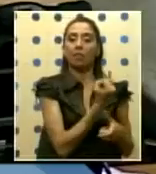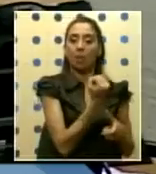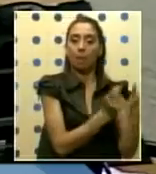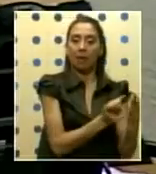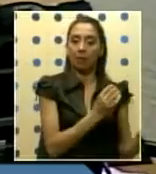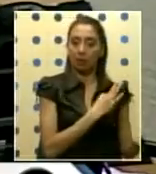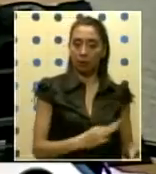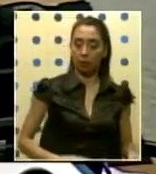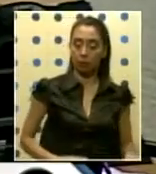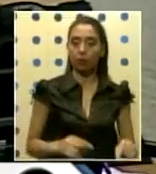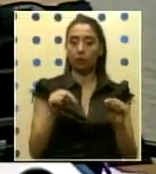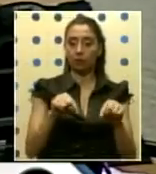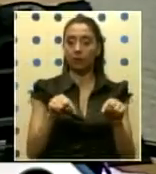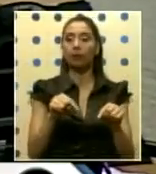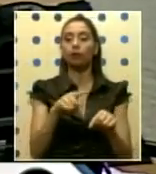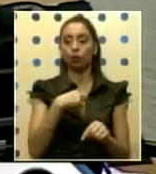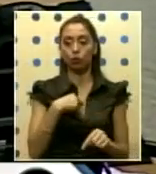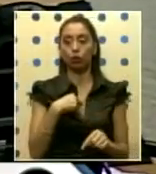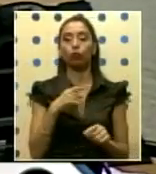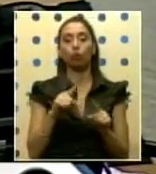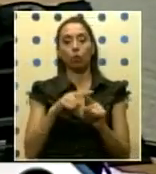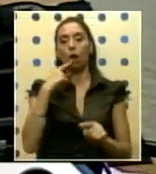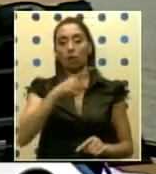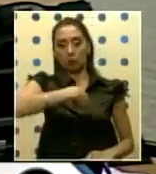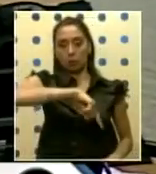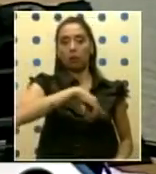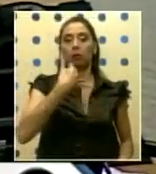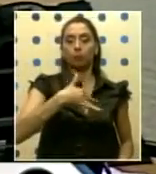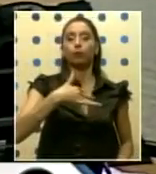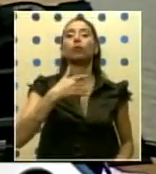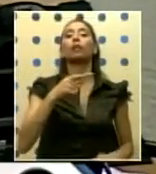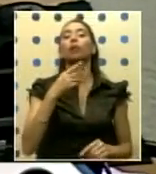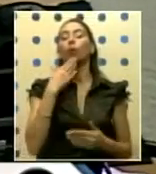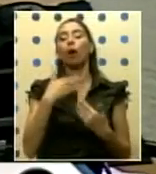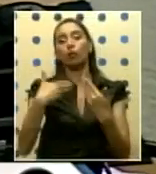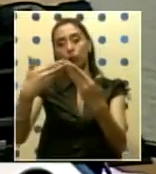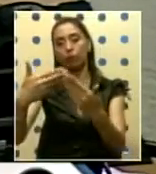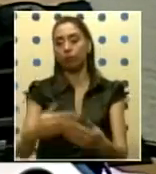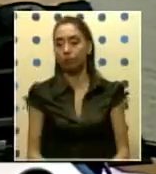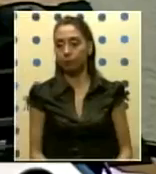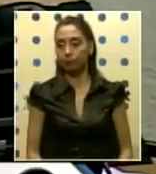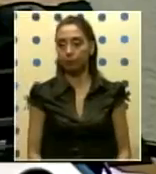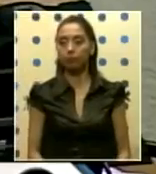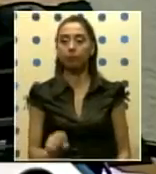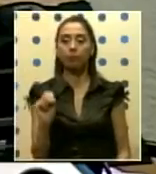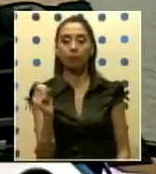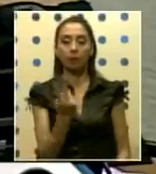whose existence in this House, whose influence we will value when it is fitting.